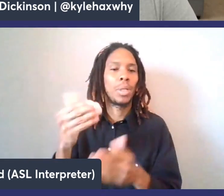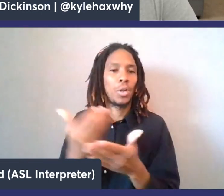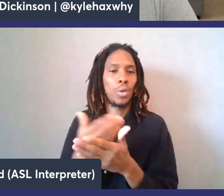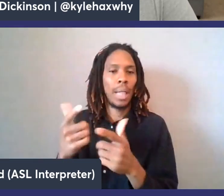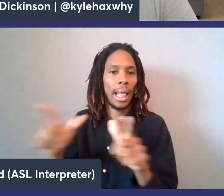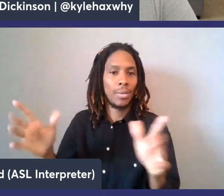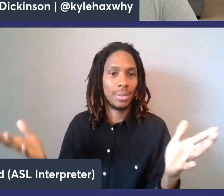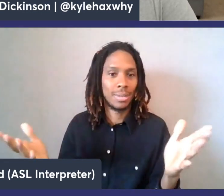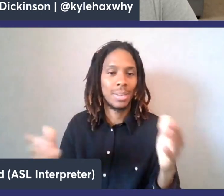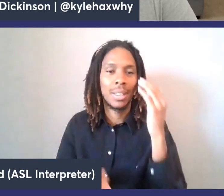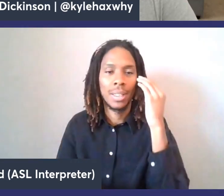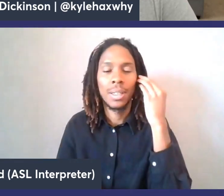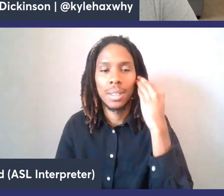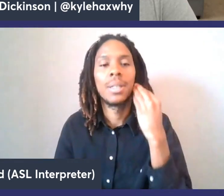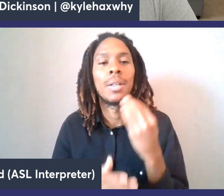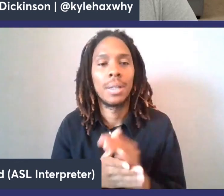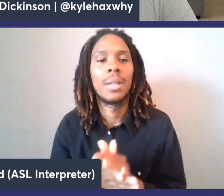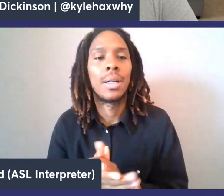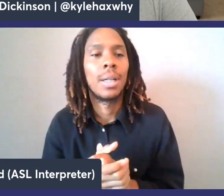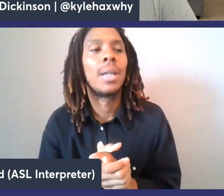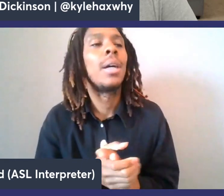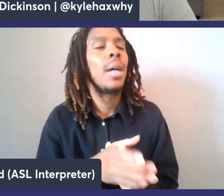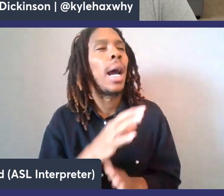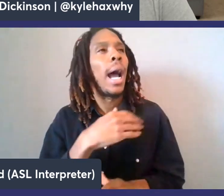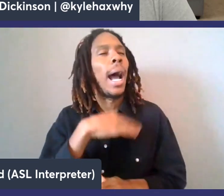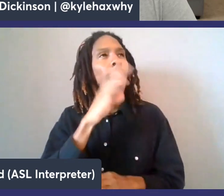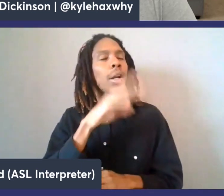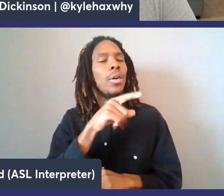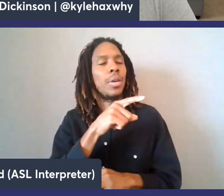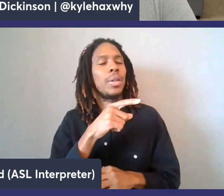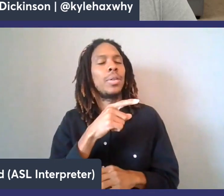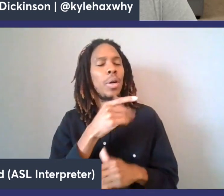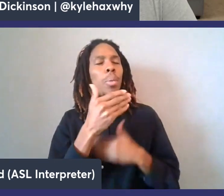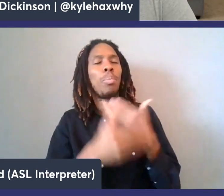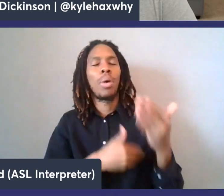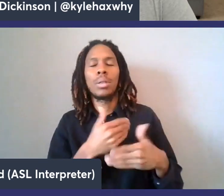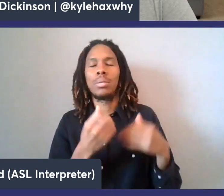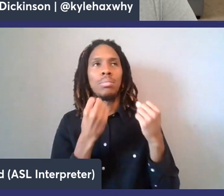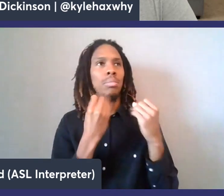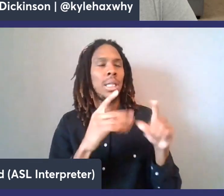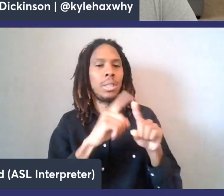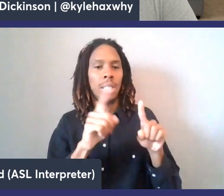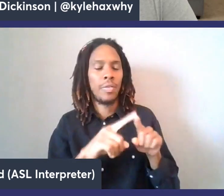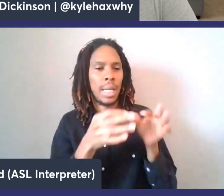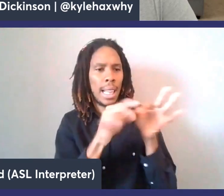So I know that you, we process a number of different languages with Translate.